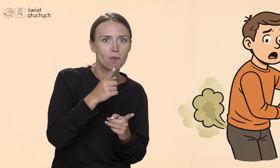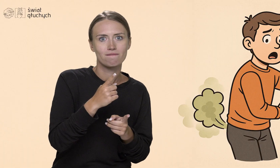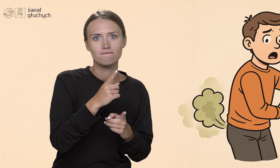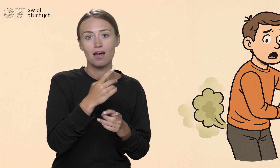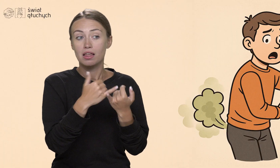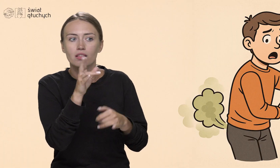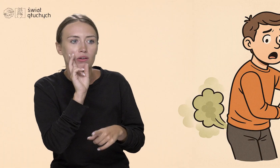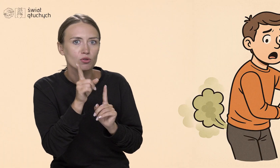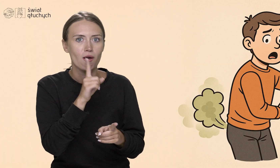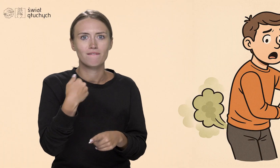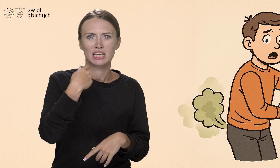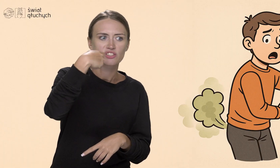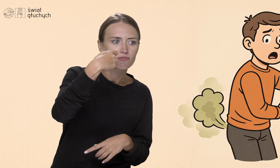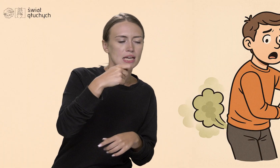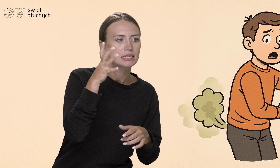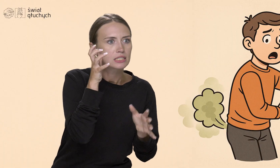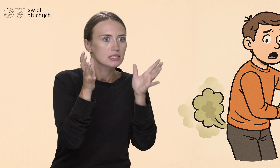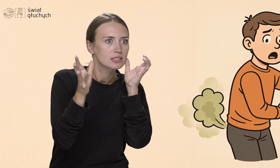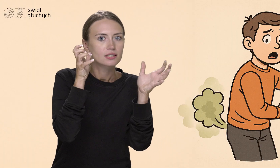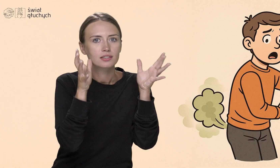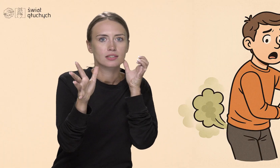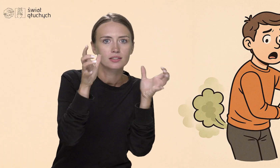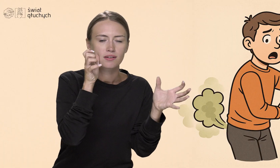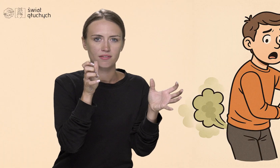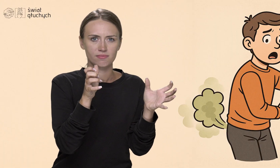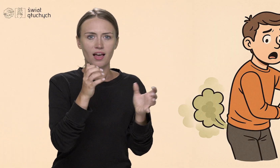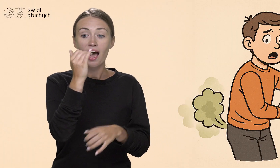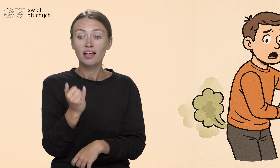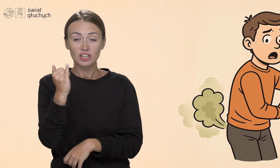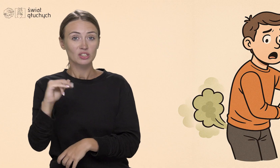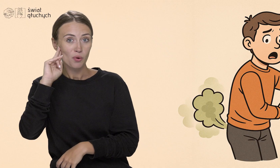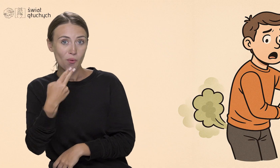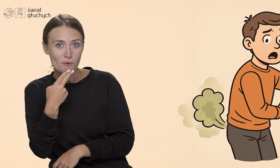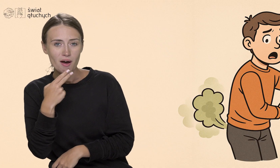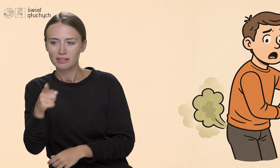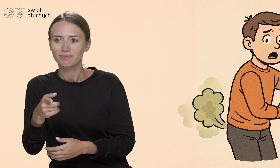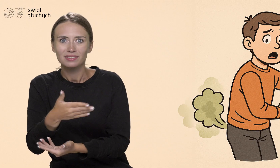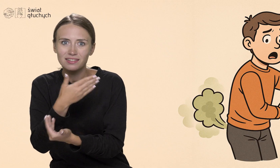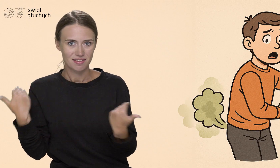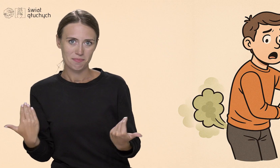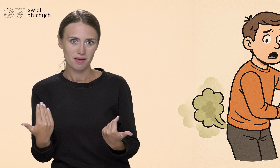hear the sound of a doorbell, and so on. Deaf children are often deprived of this,